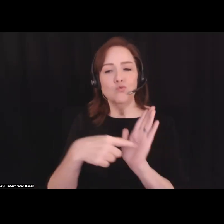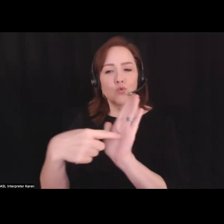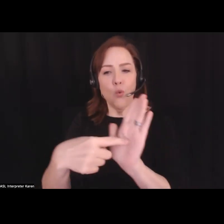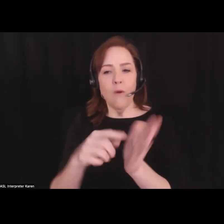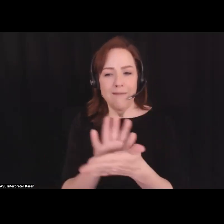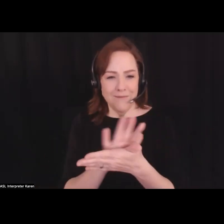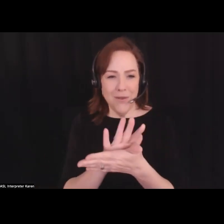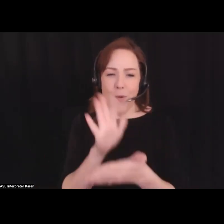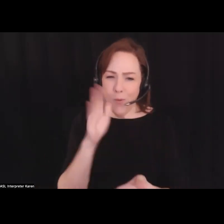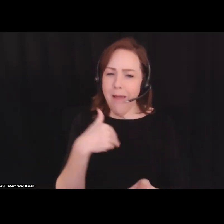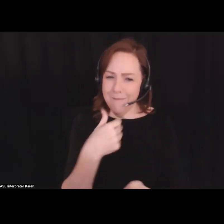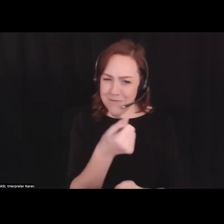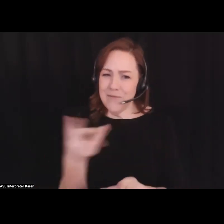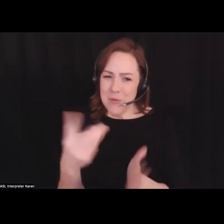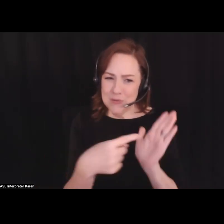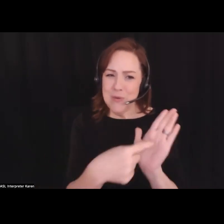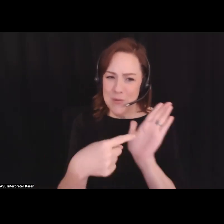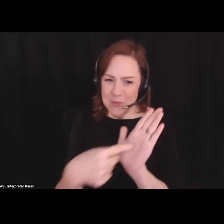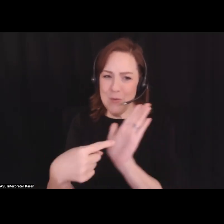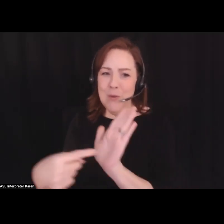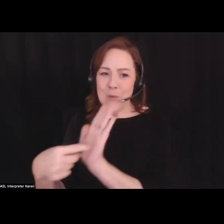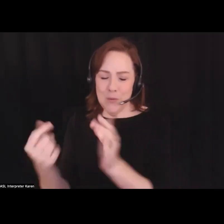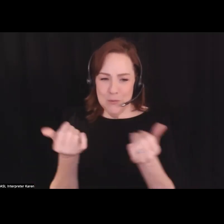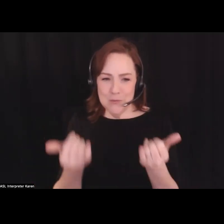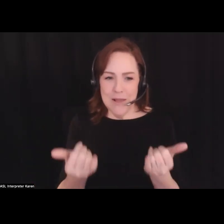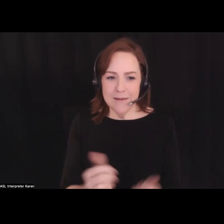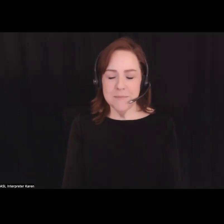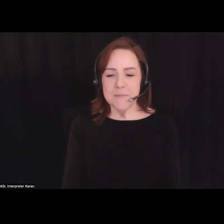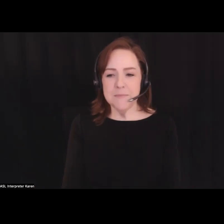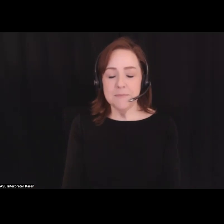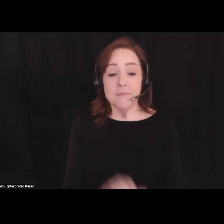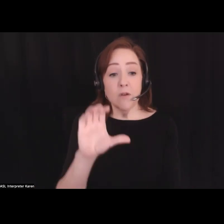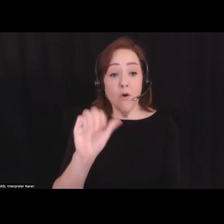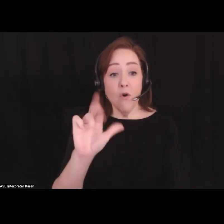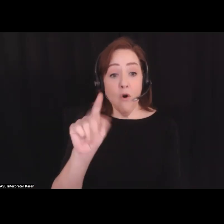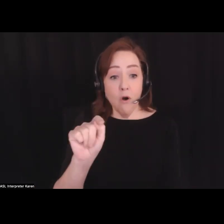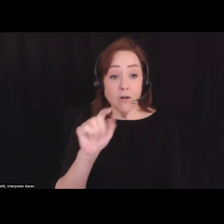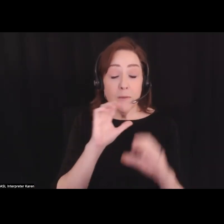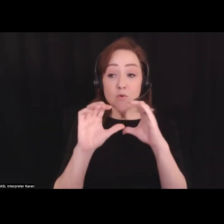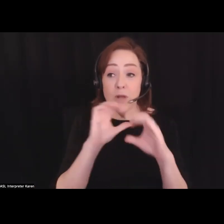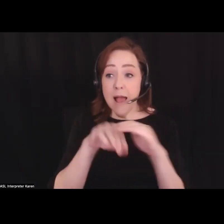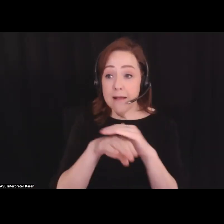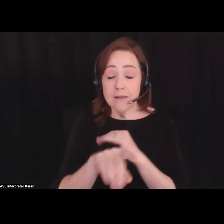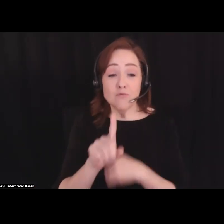few today. CART or Communications access realtime translation captioning is available by clicking